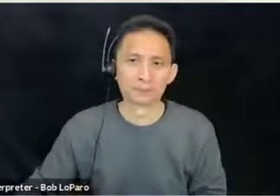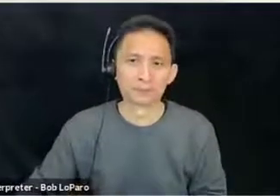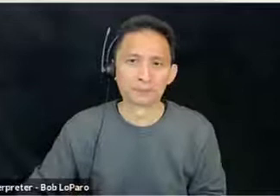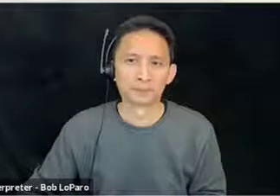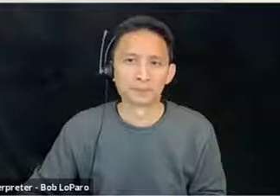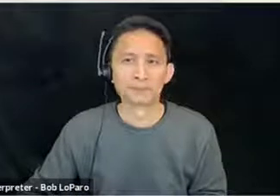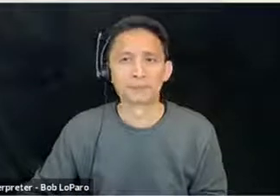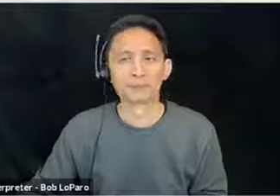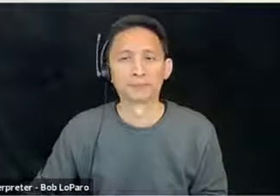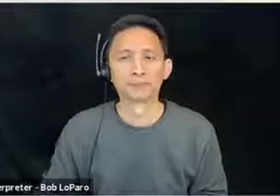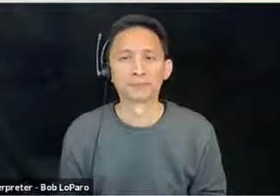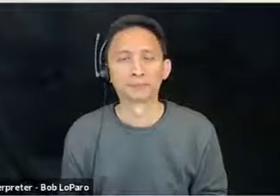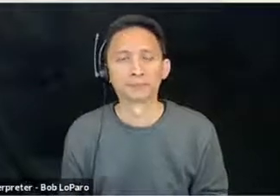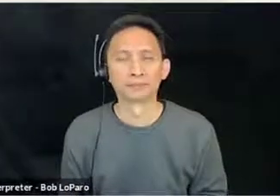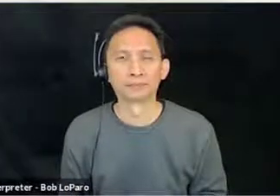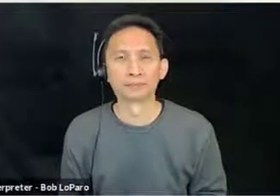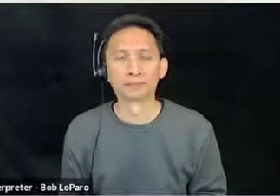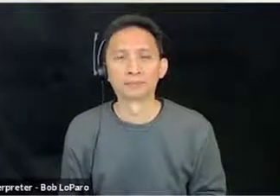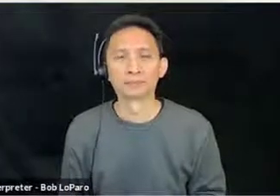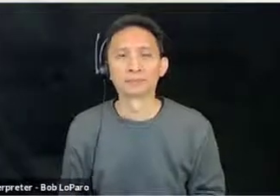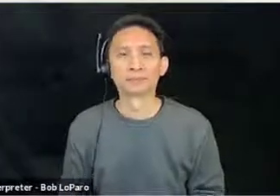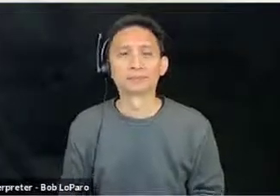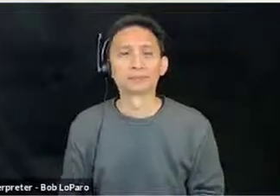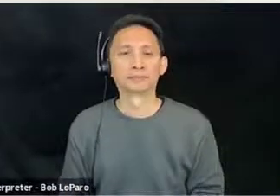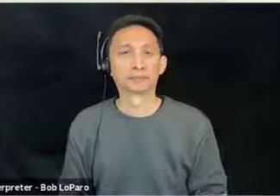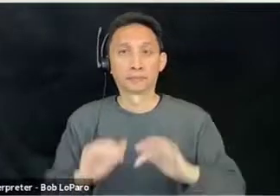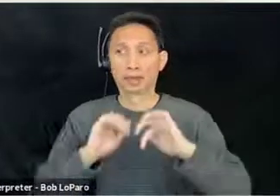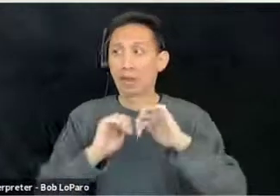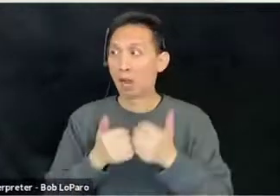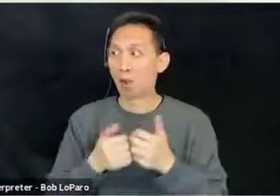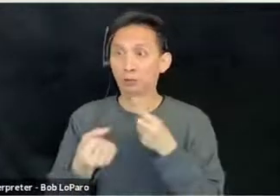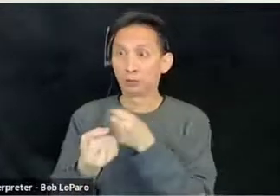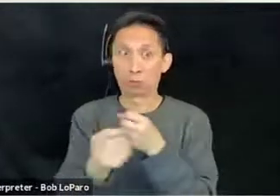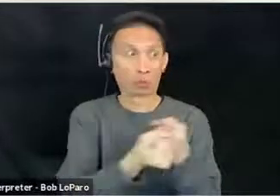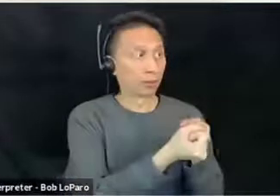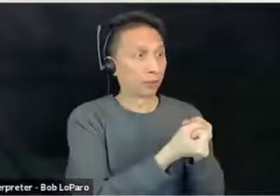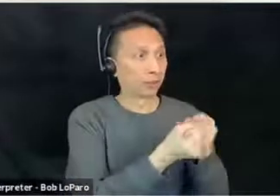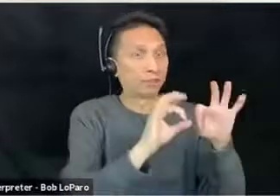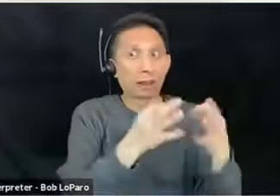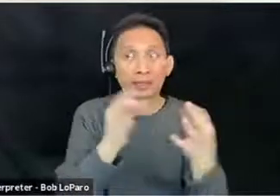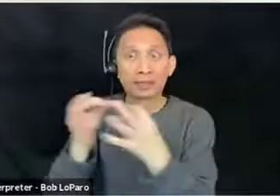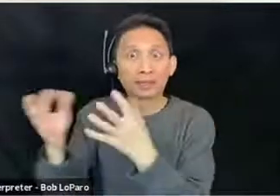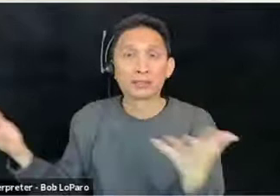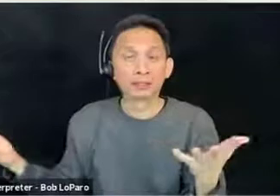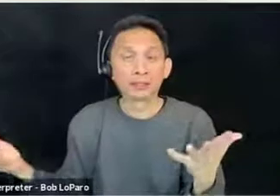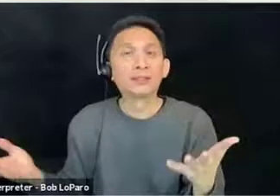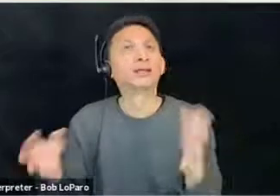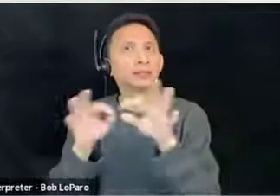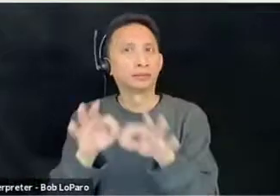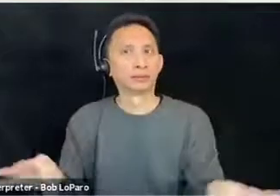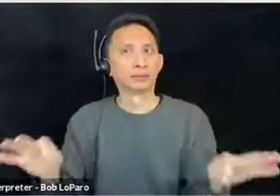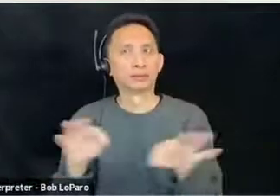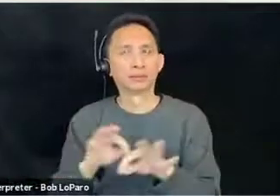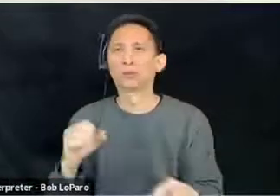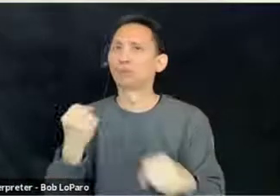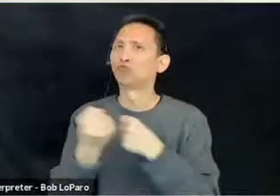So, ways that we support our families is one of them is advocacy. And our advocacy initiatives at the GFPD,